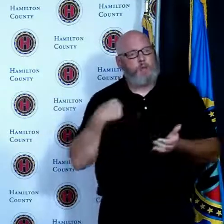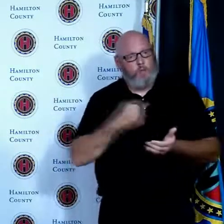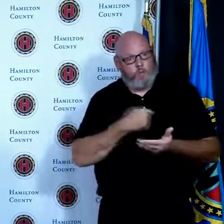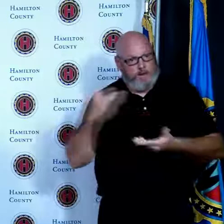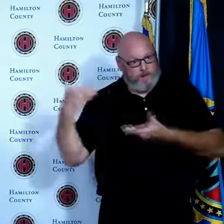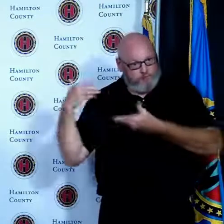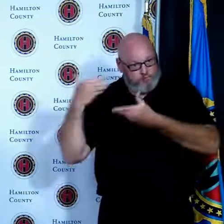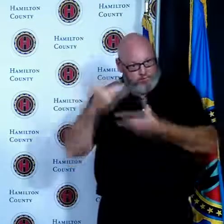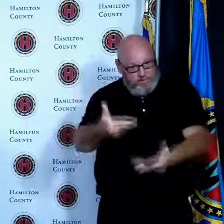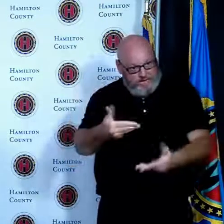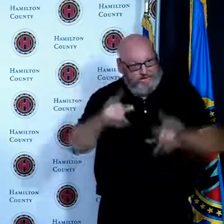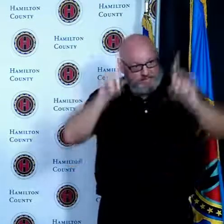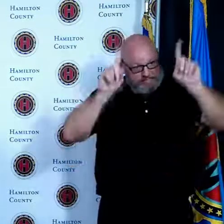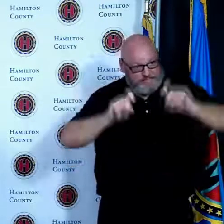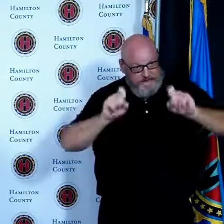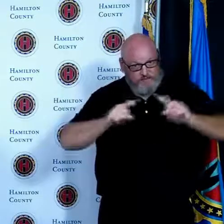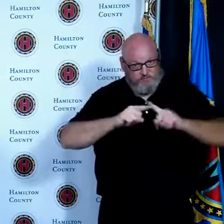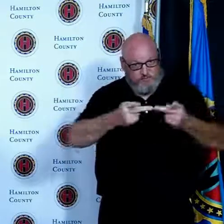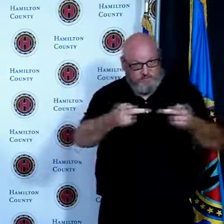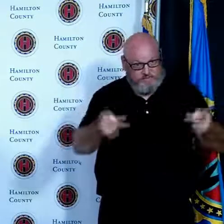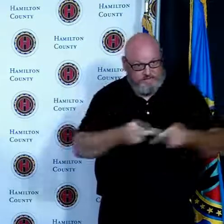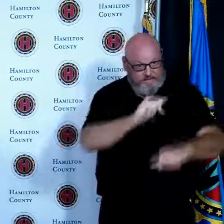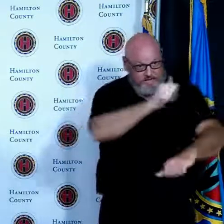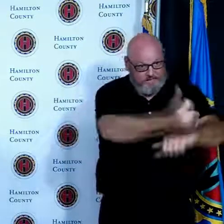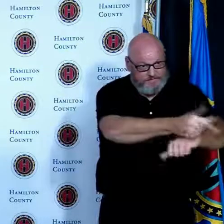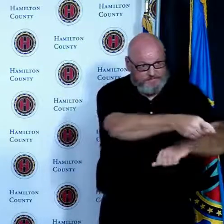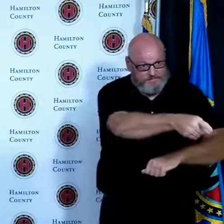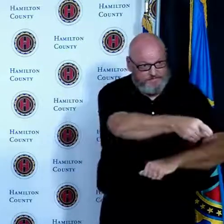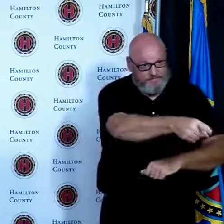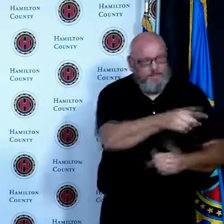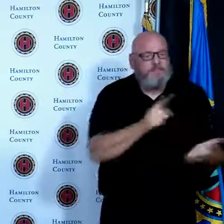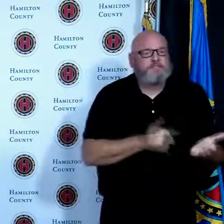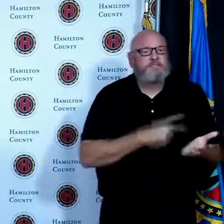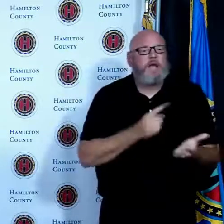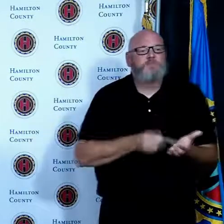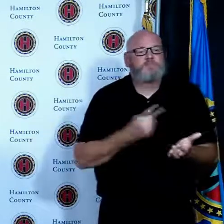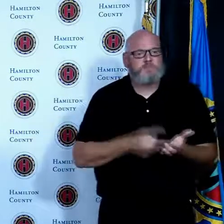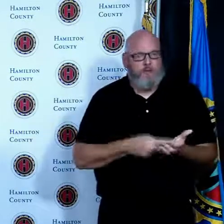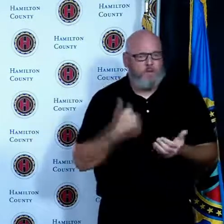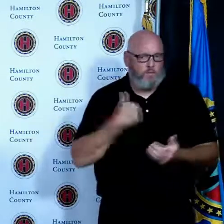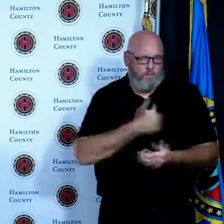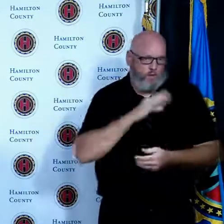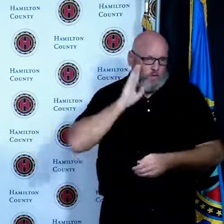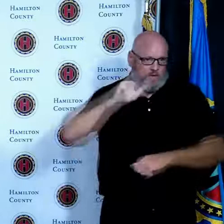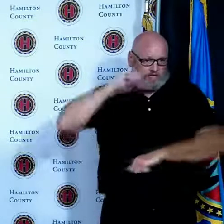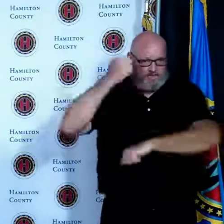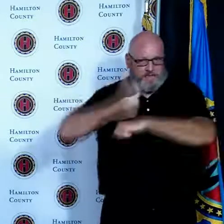into the plan very similar to the National Guard testing this plan is really just trying to make sure that there's good access throughout